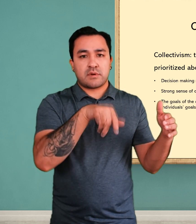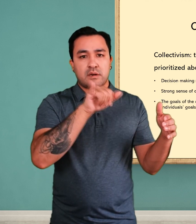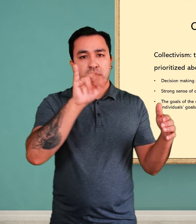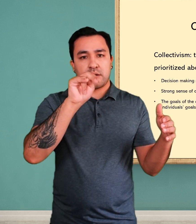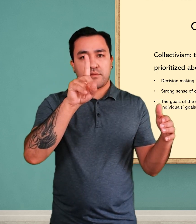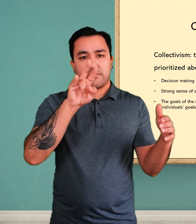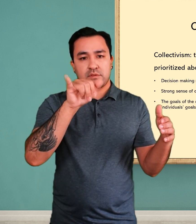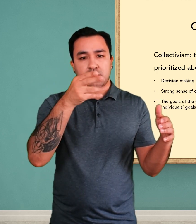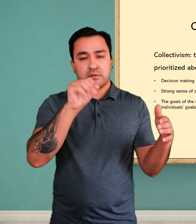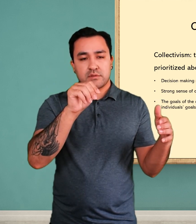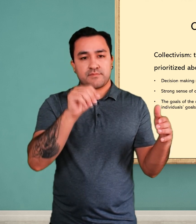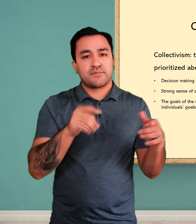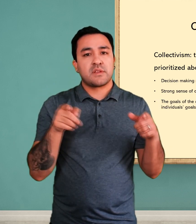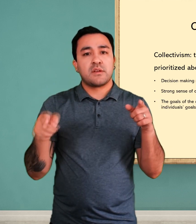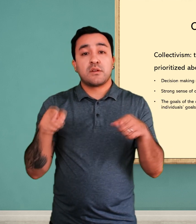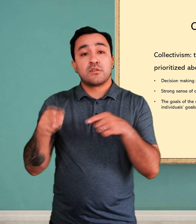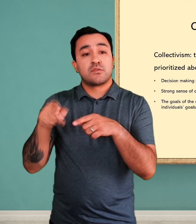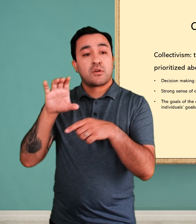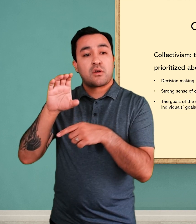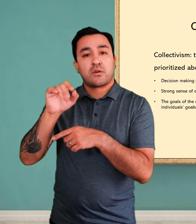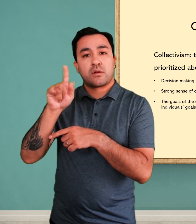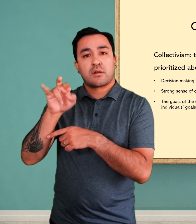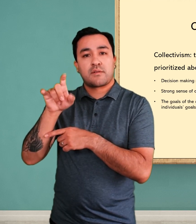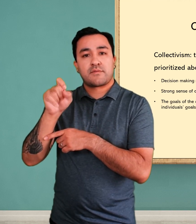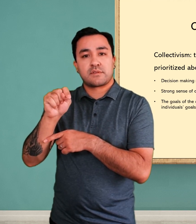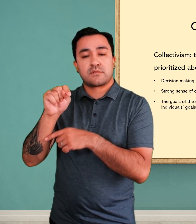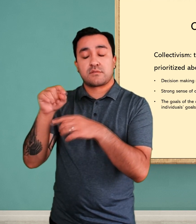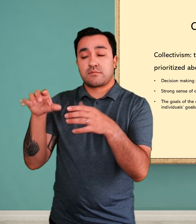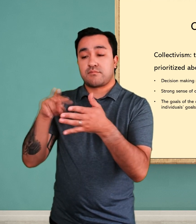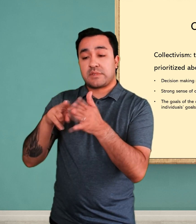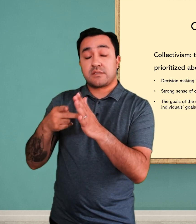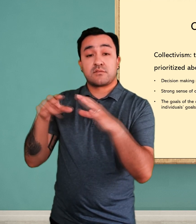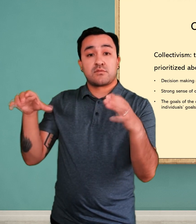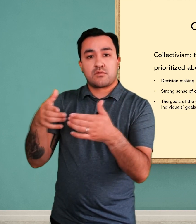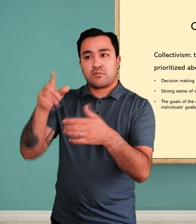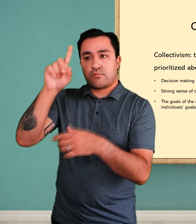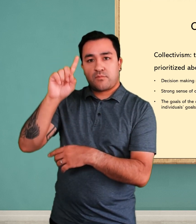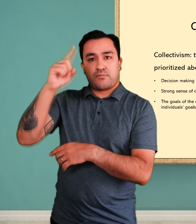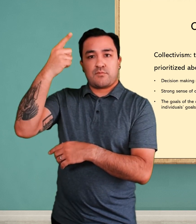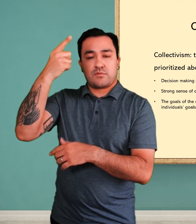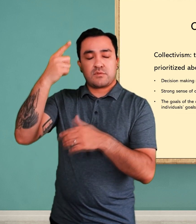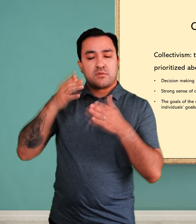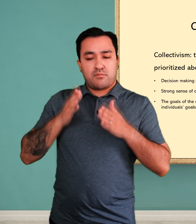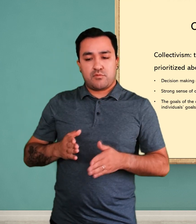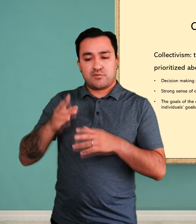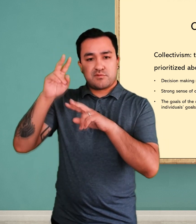Collectivist cultures are cultures where the group is prioritized over the individual. These cultures